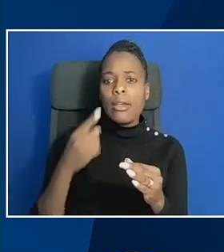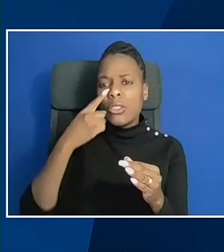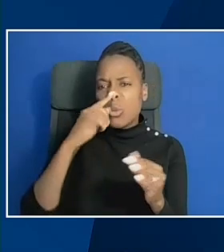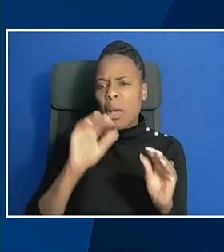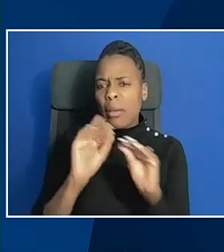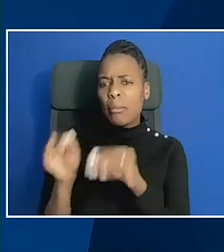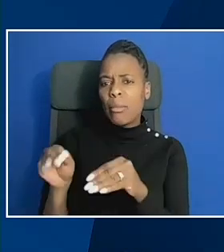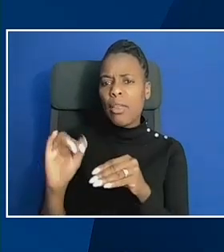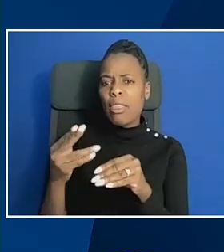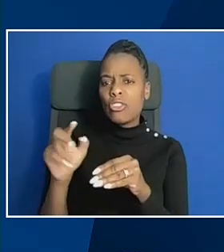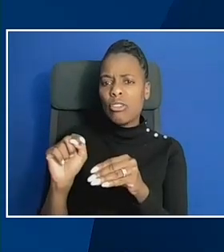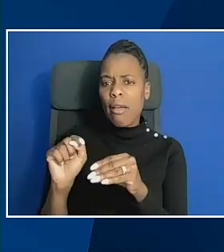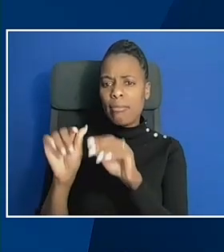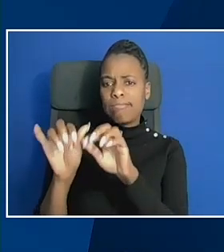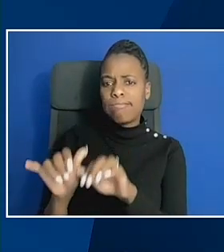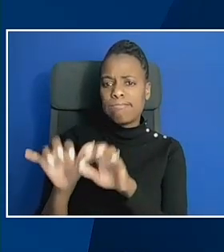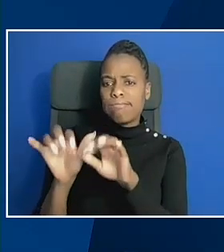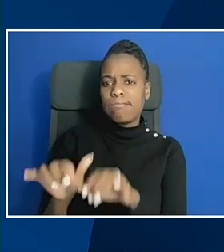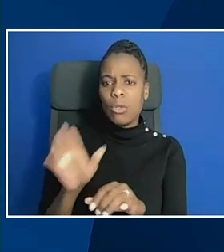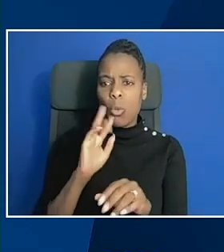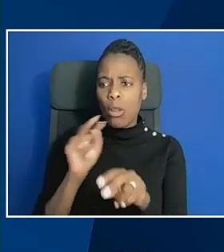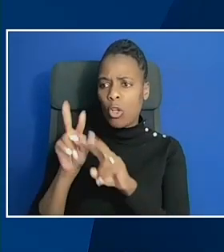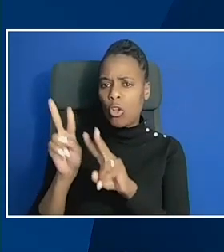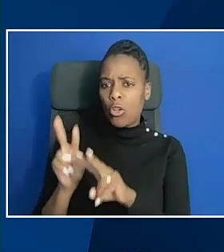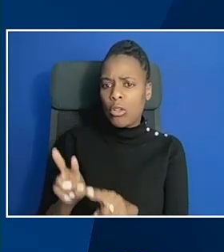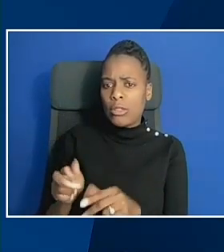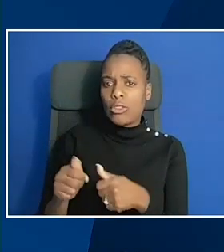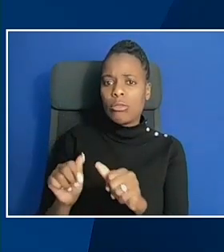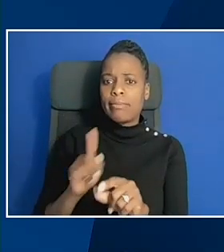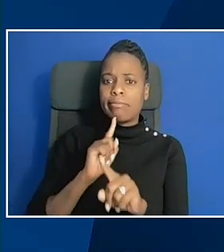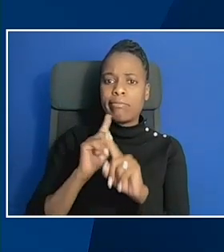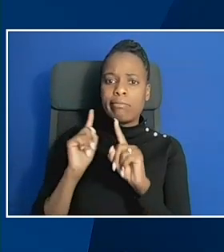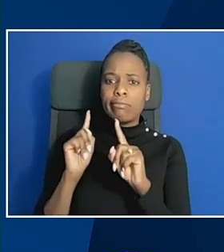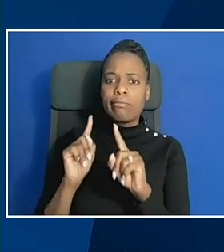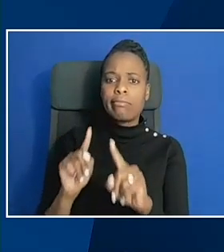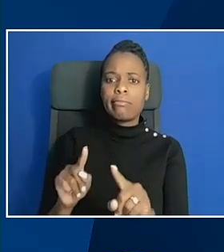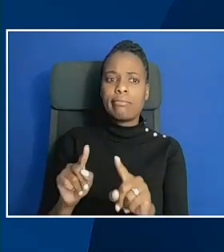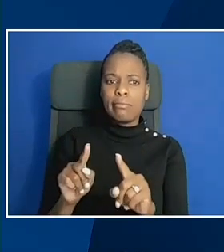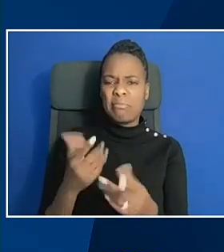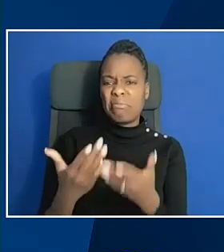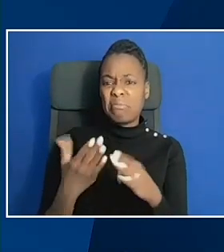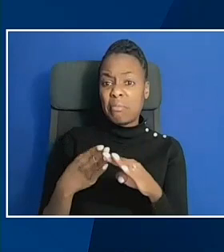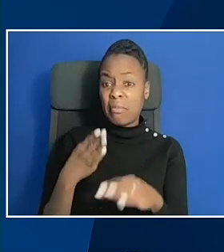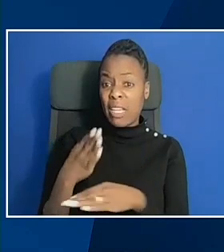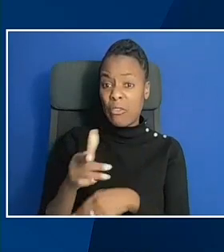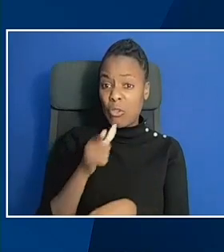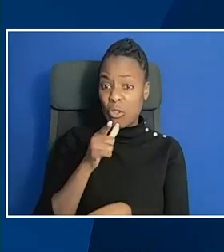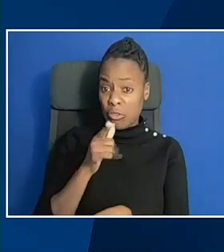and we'll take a look at it and see if we can get back to you on this maybe after lunch. Would that be okay?